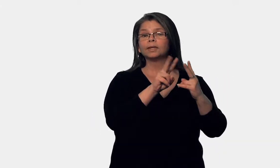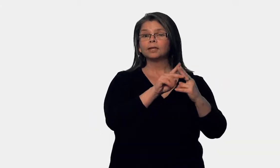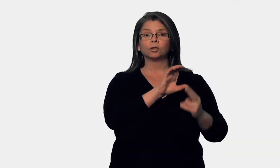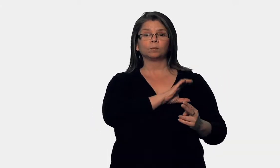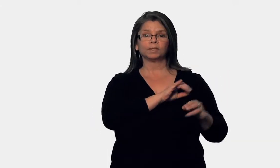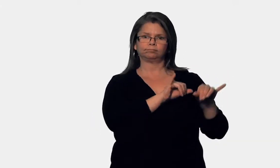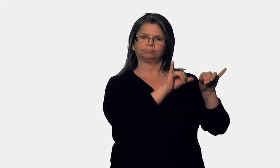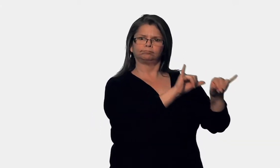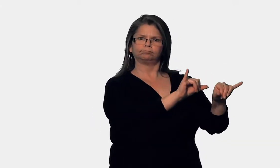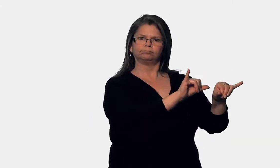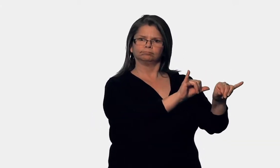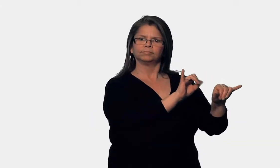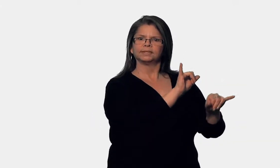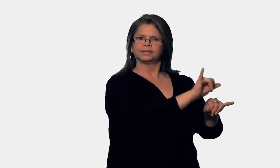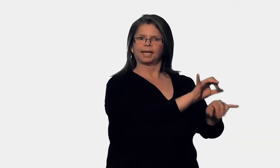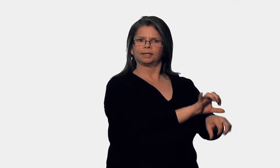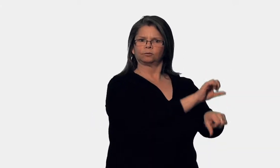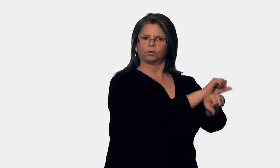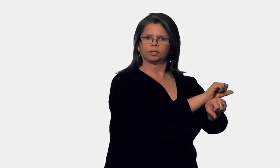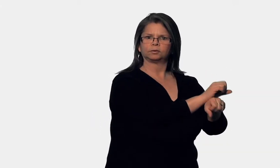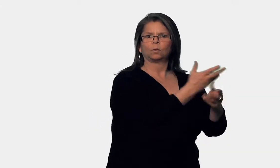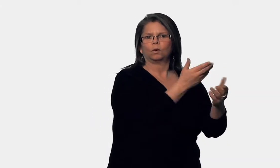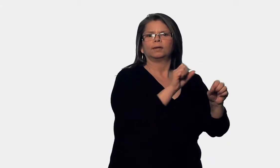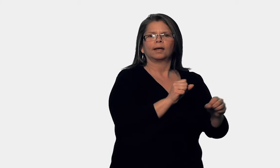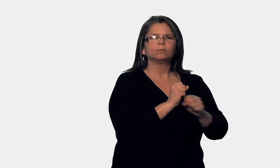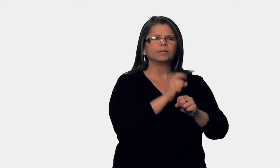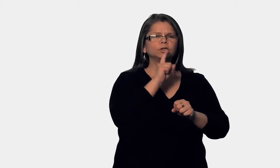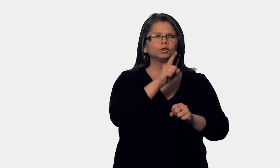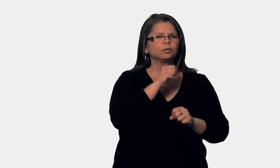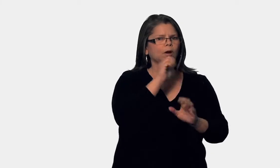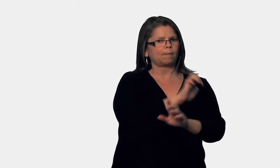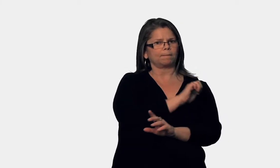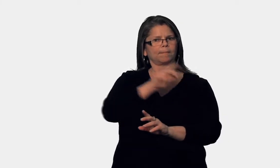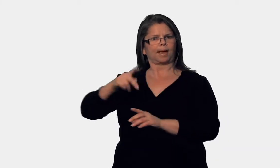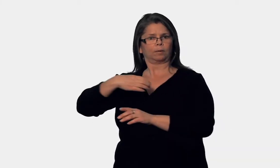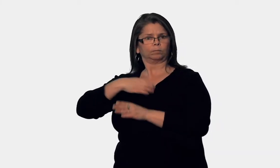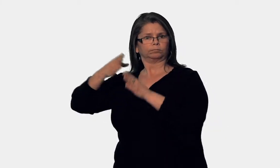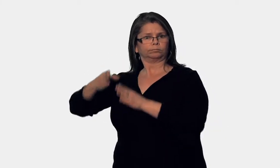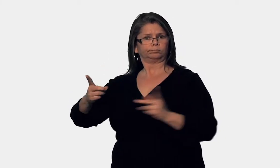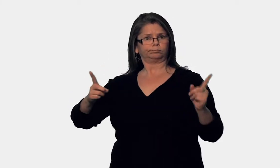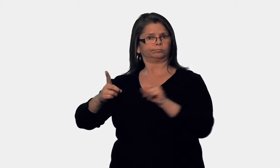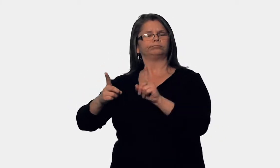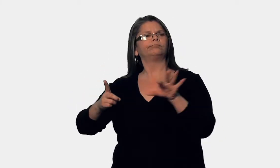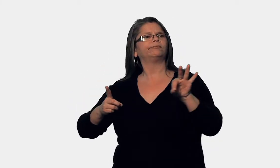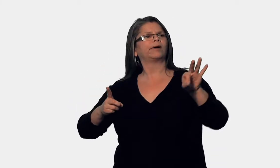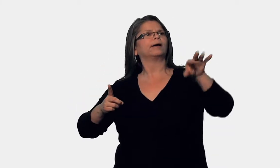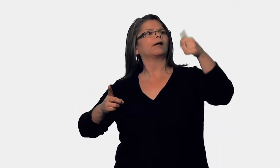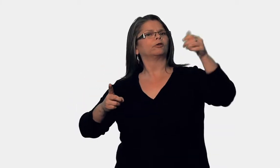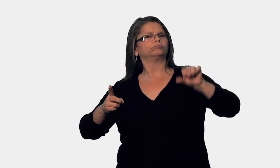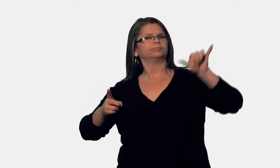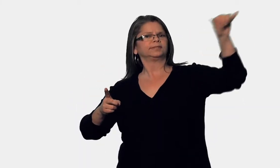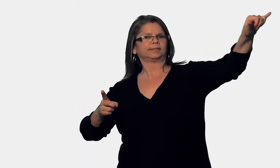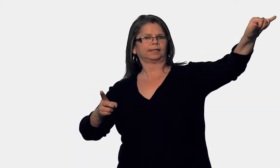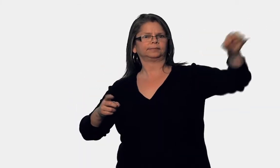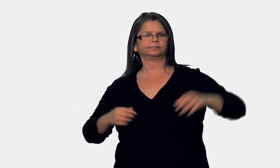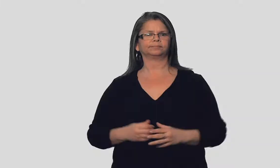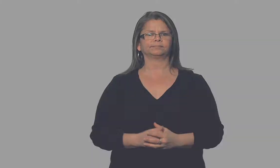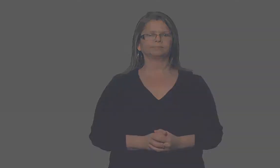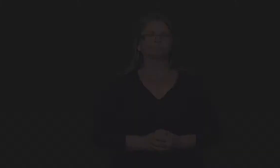They may keep the accused under arrest or else make sure there is somewhere else he or she can stay other than with the complainant.